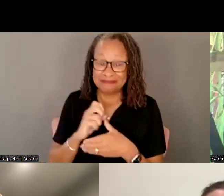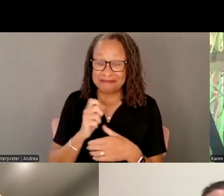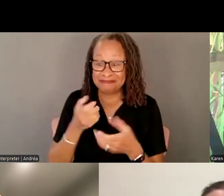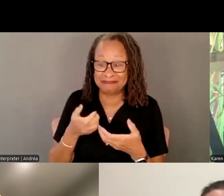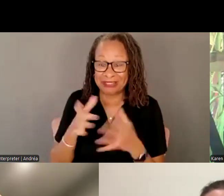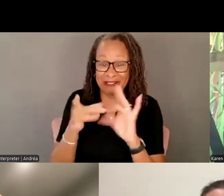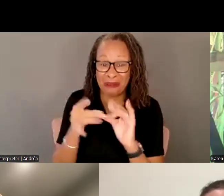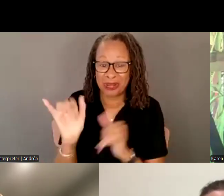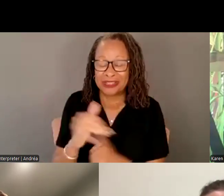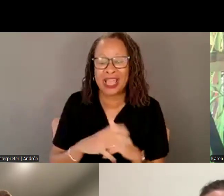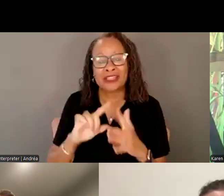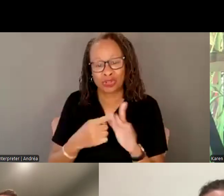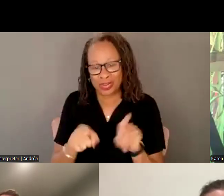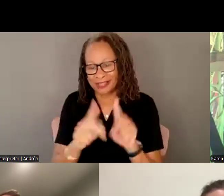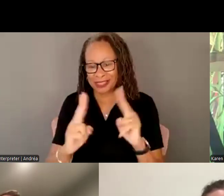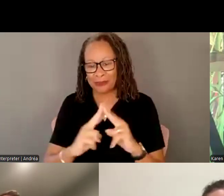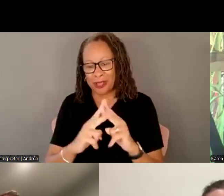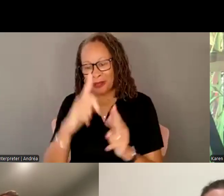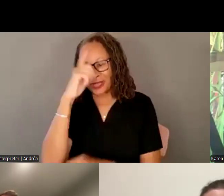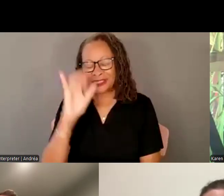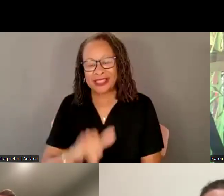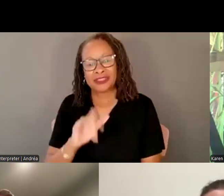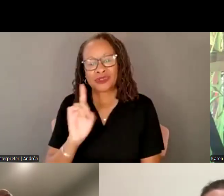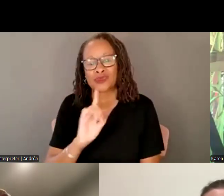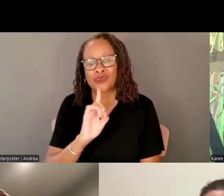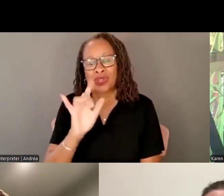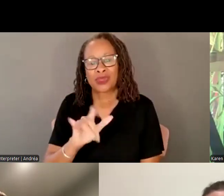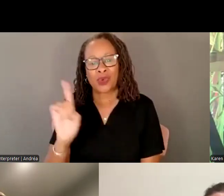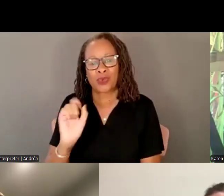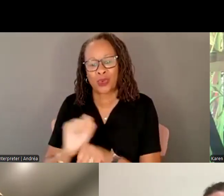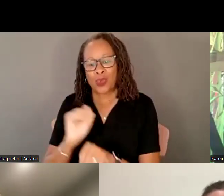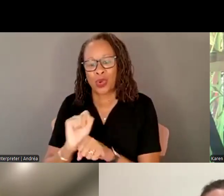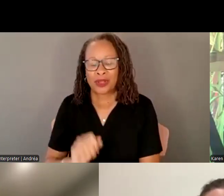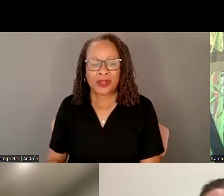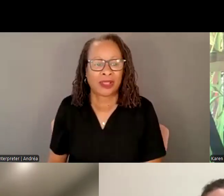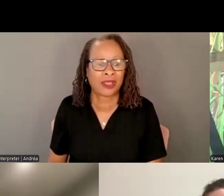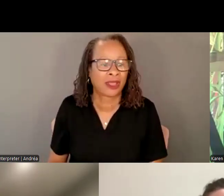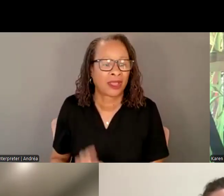starting us as a pair because that's really where we've worked together. [Karen chuckles] Yeah. And Karen, yeah, I'd love to have you jump in